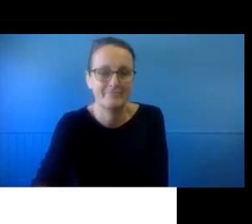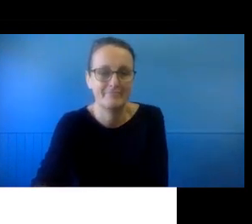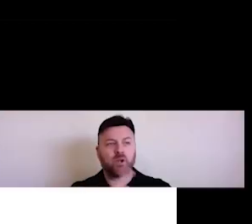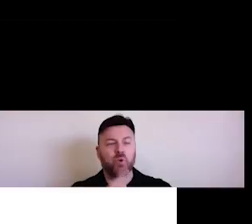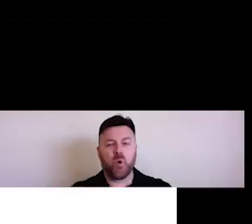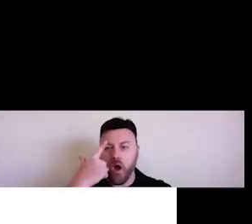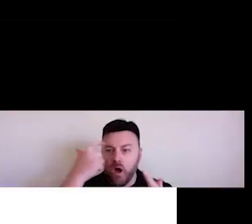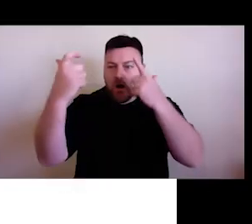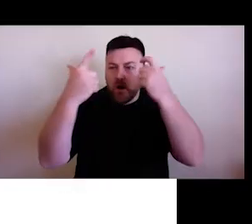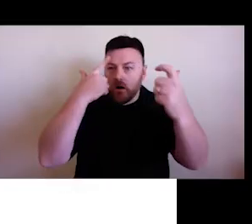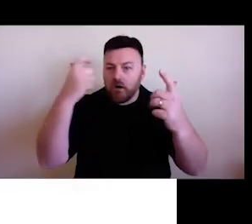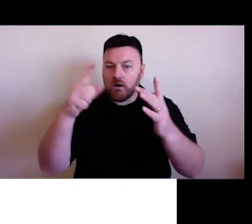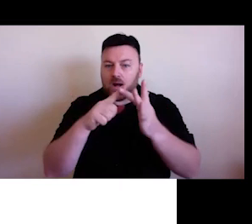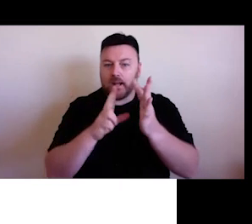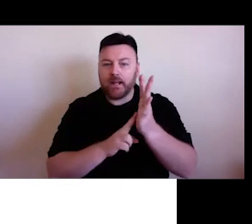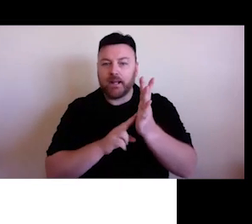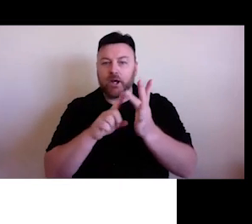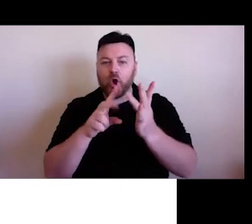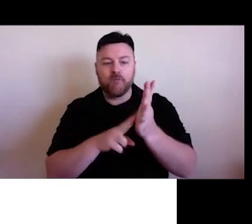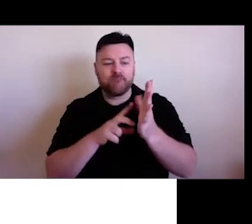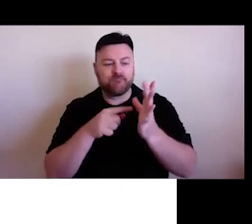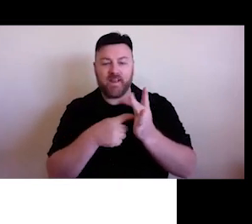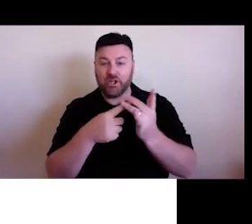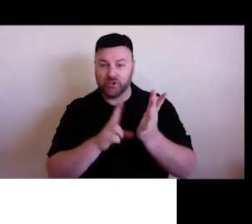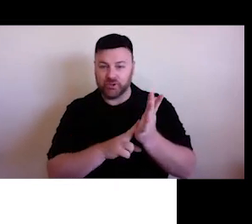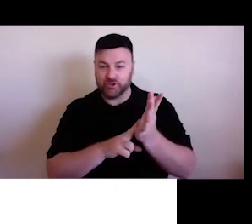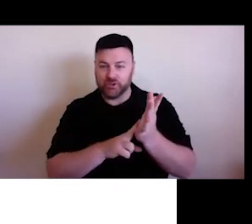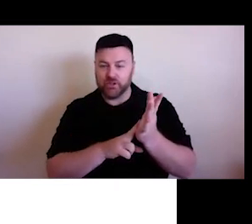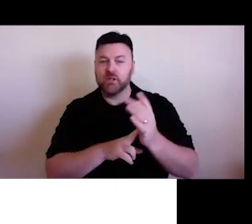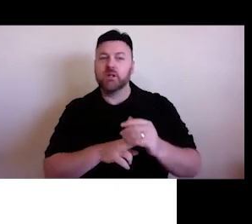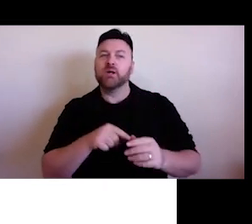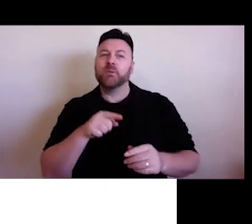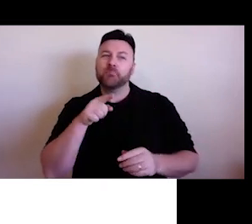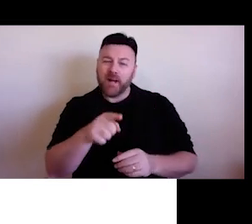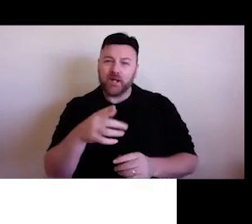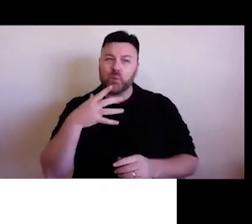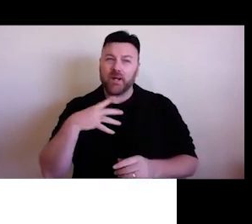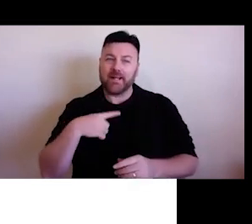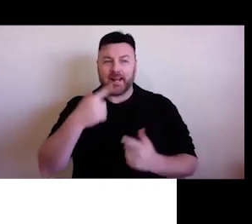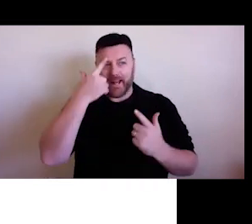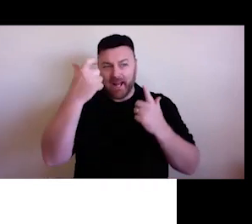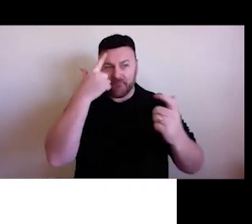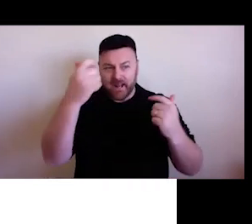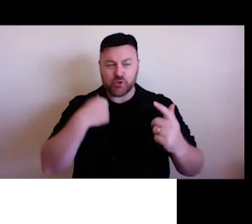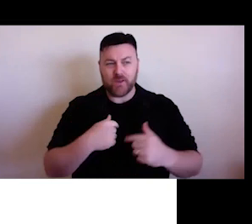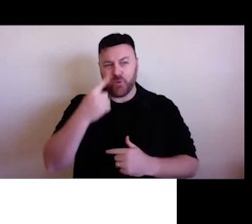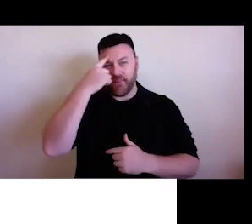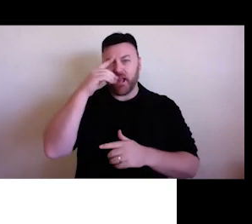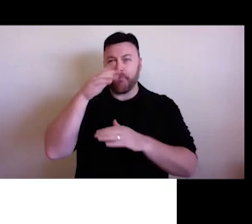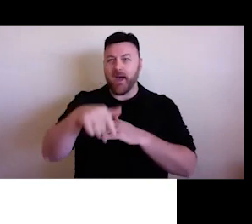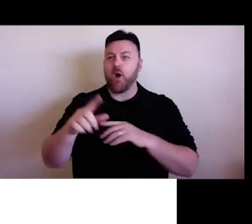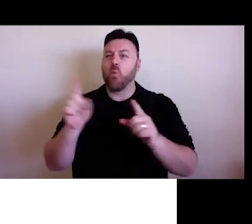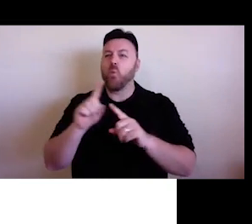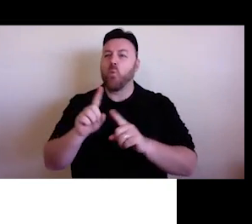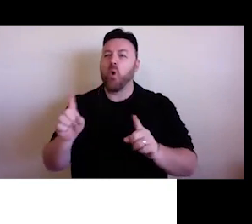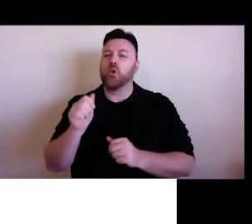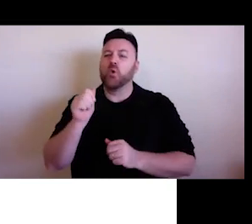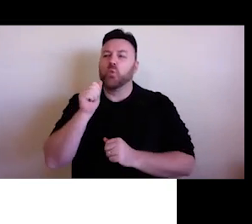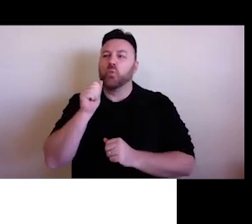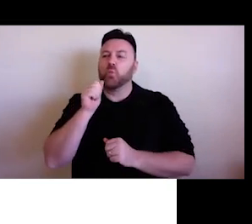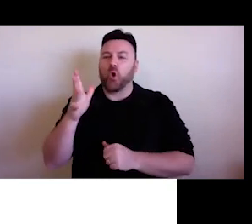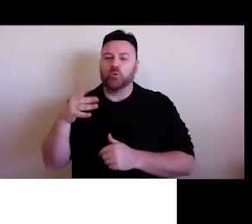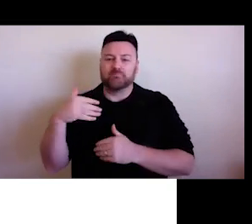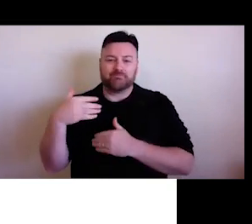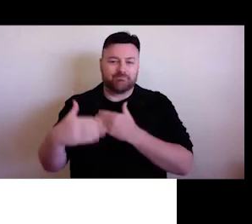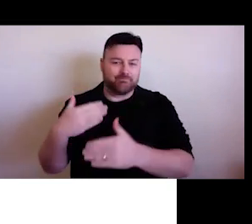innovation with respect to what will not survive. I think that includes a